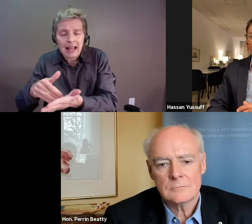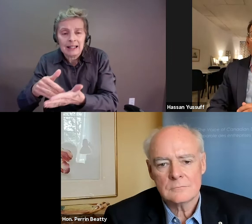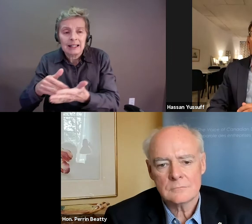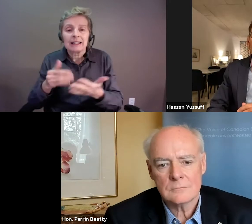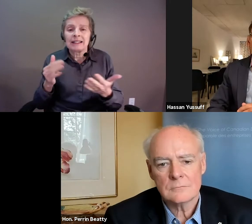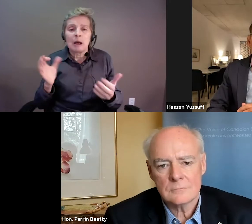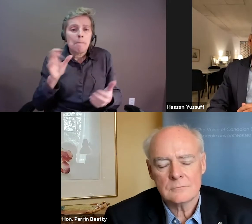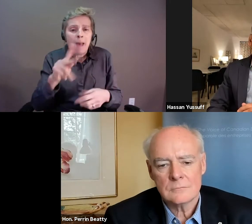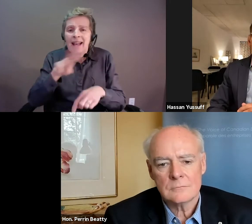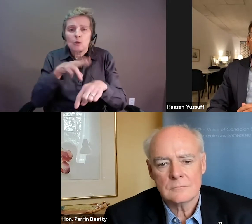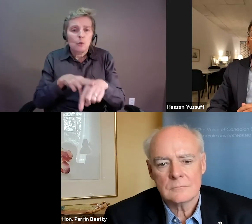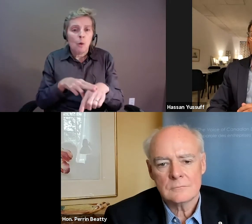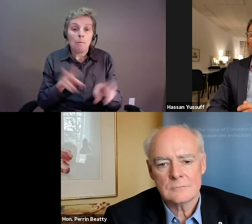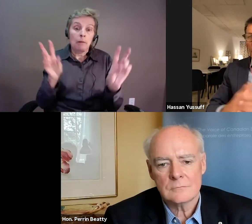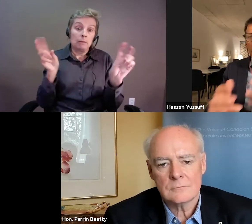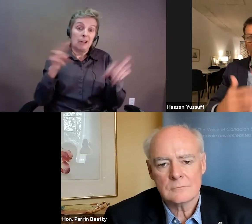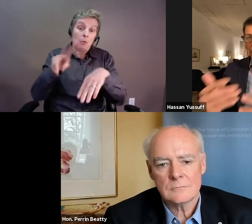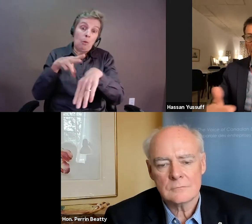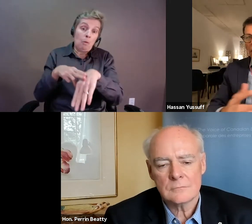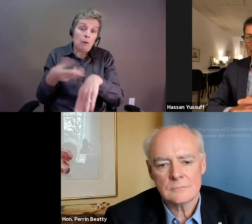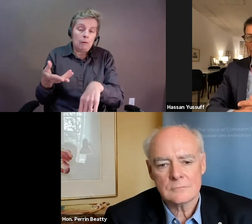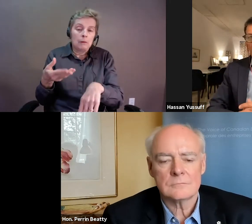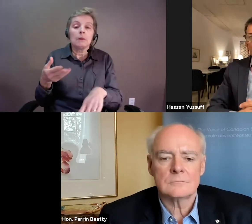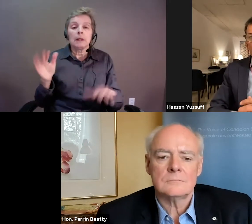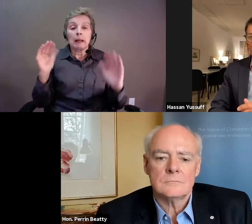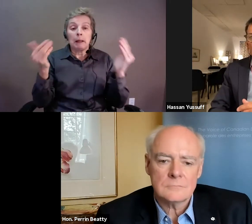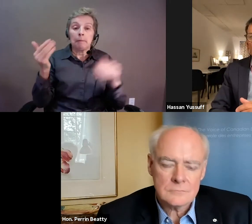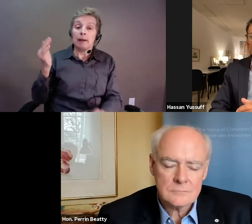go back to when we started in March, you know, people are actually functioning in the economy.